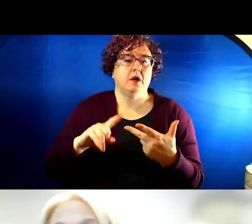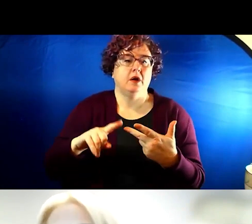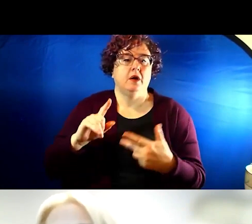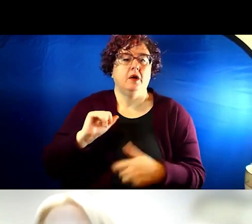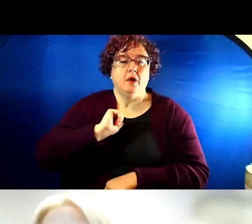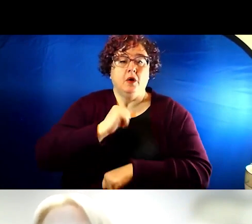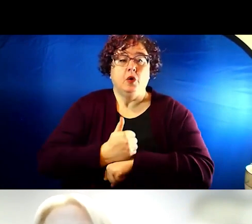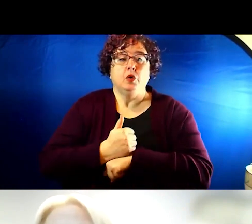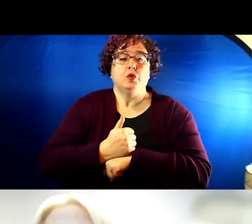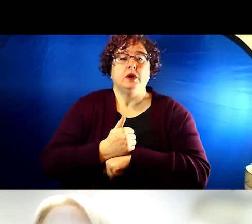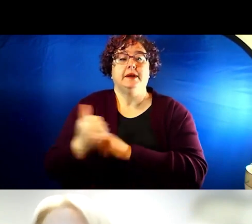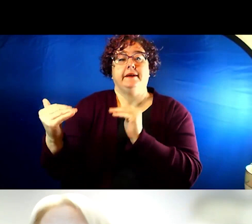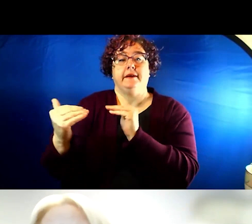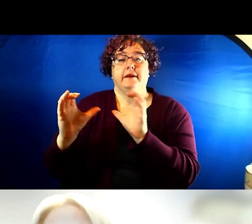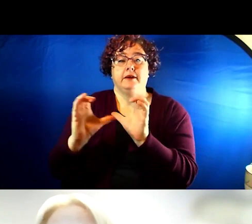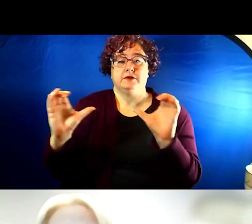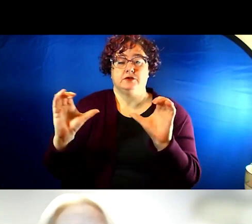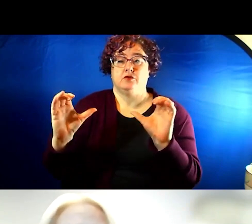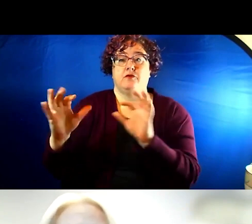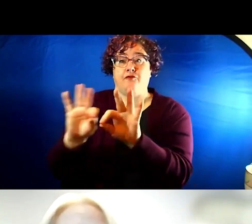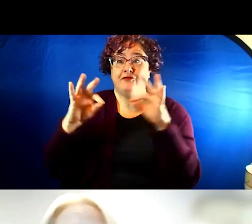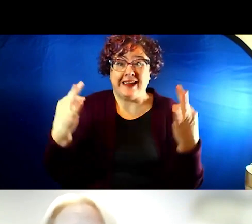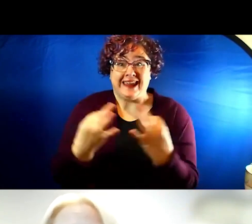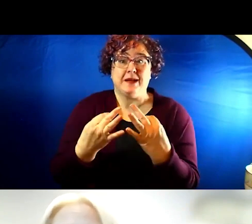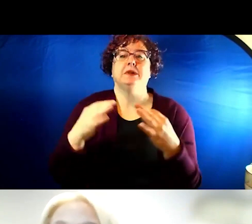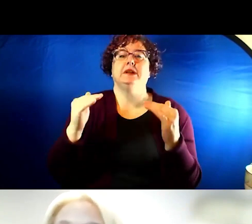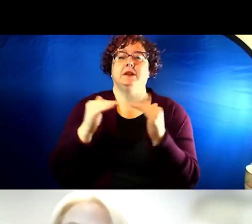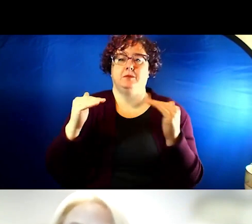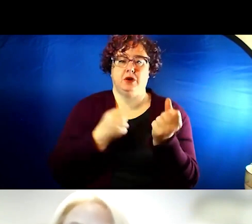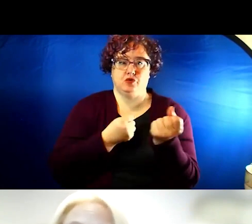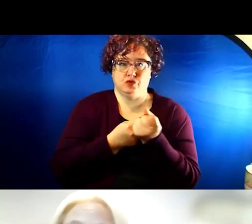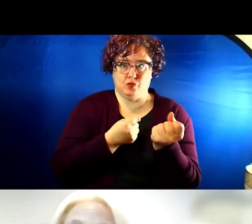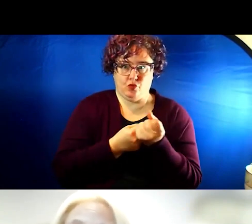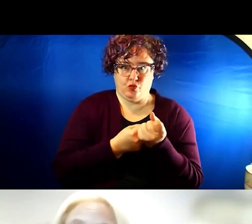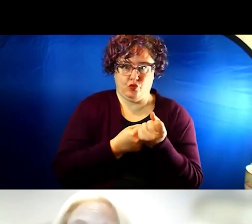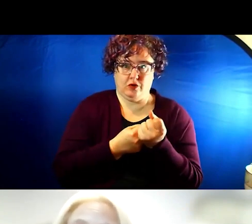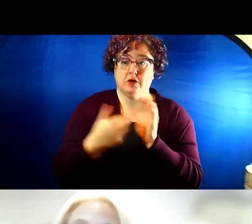FAMILY PEER SUPPORT -- OUR REGULATIONS WILL ALLOWED THE PEER